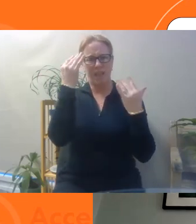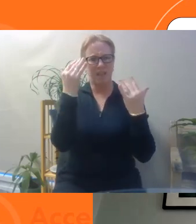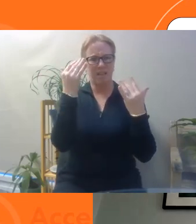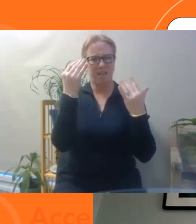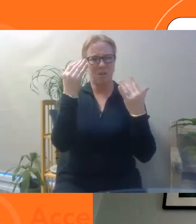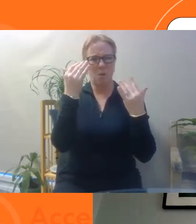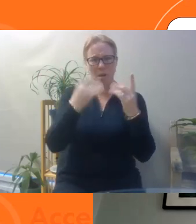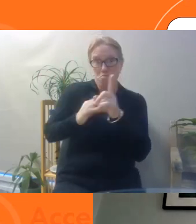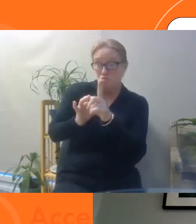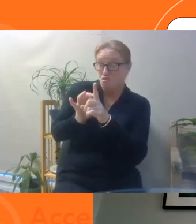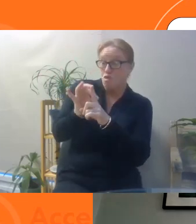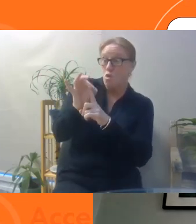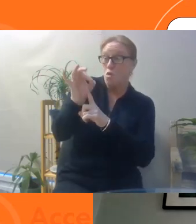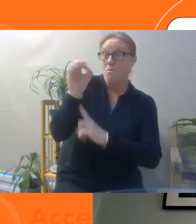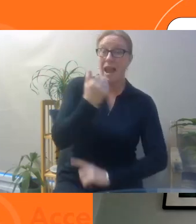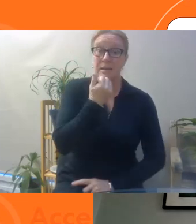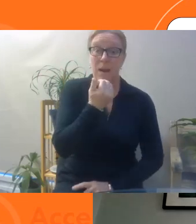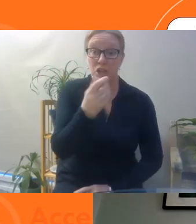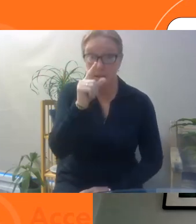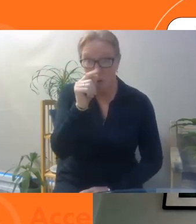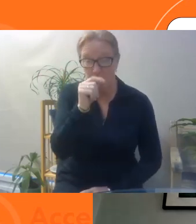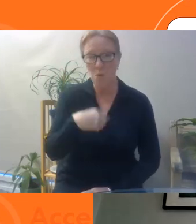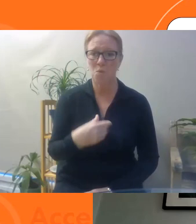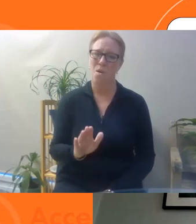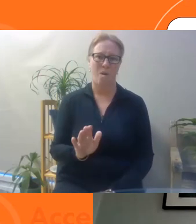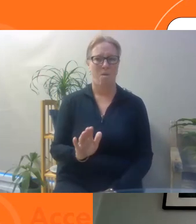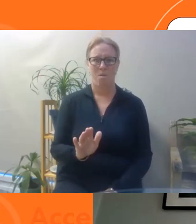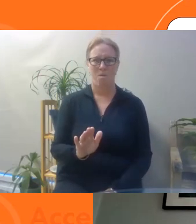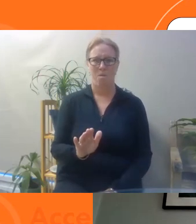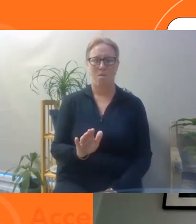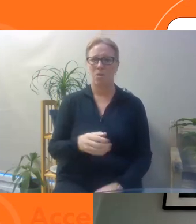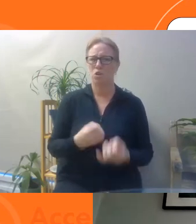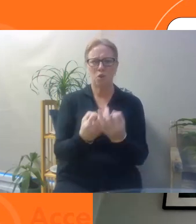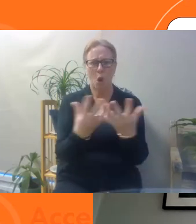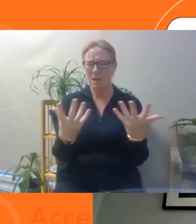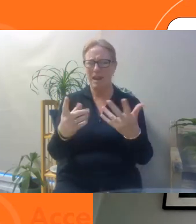as we are led to believe. There are so many other examples that